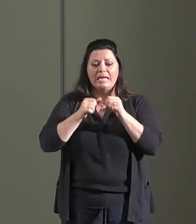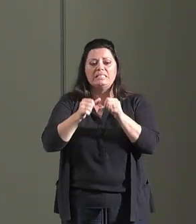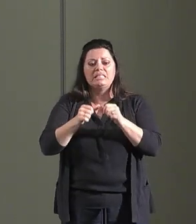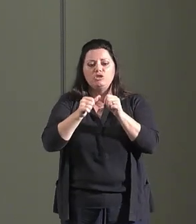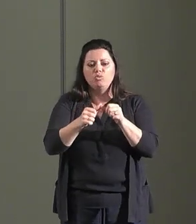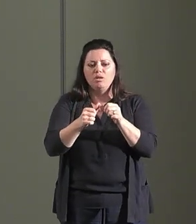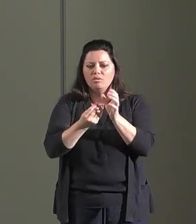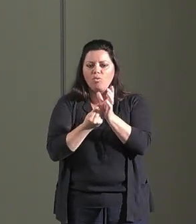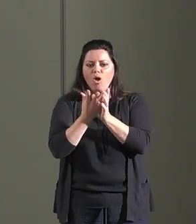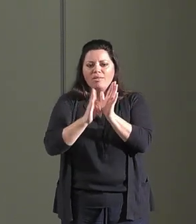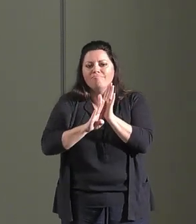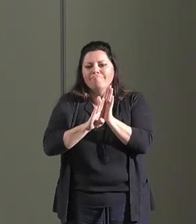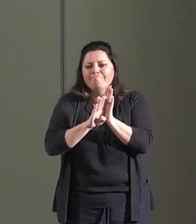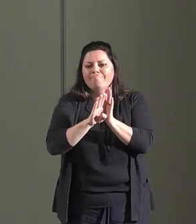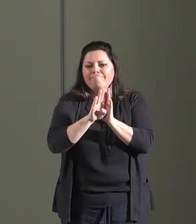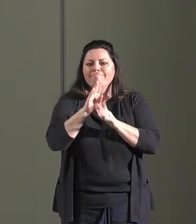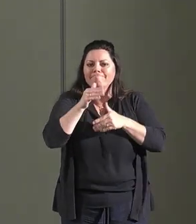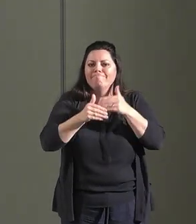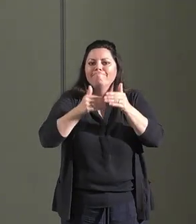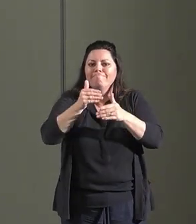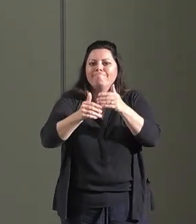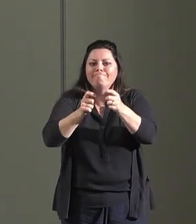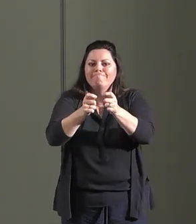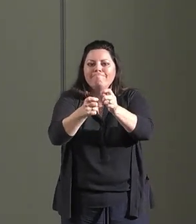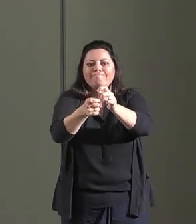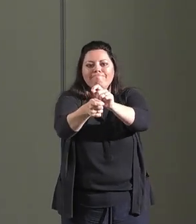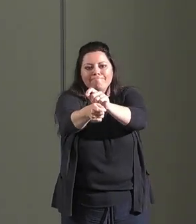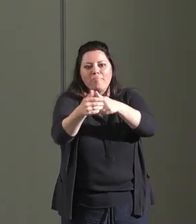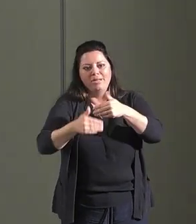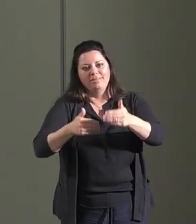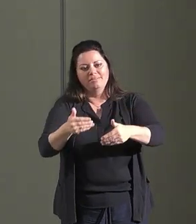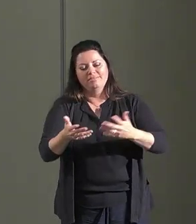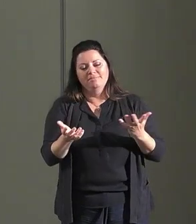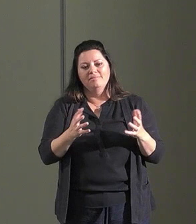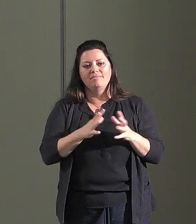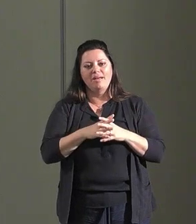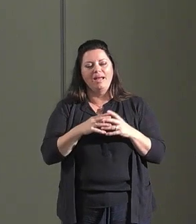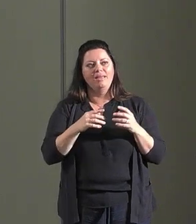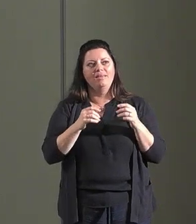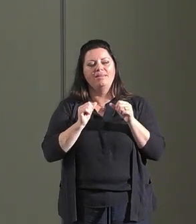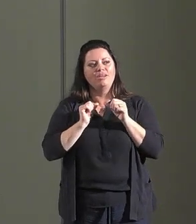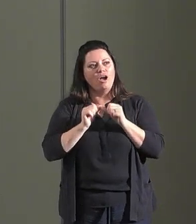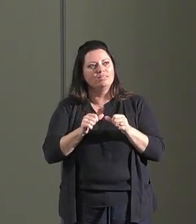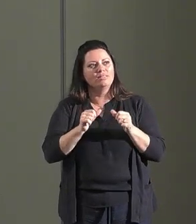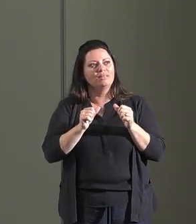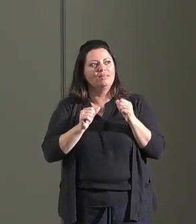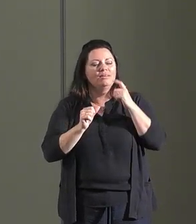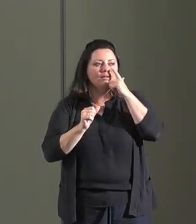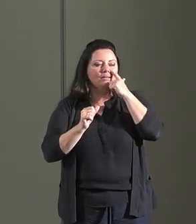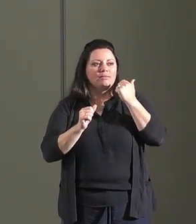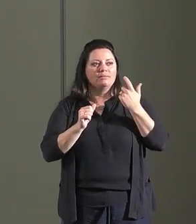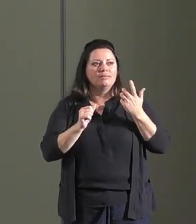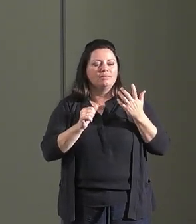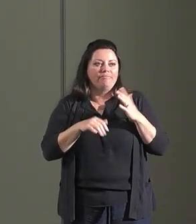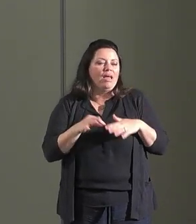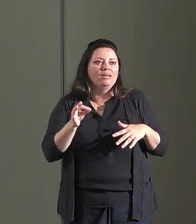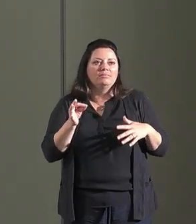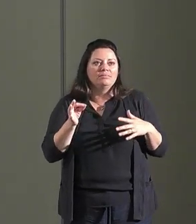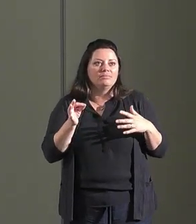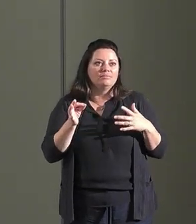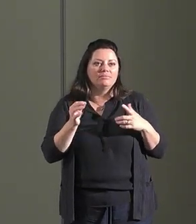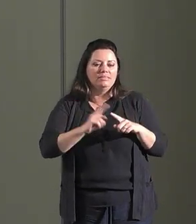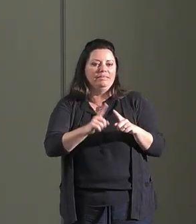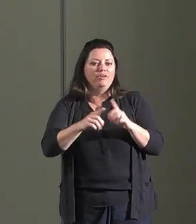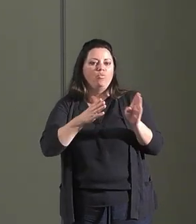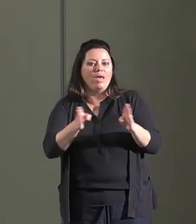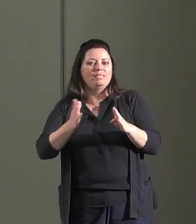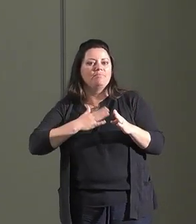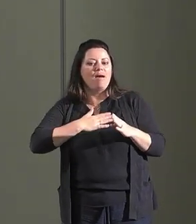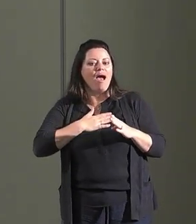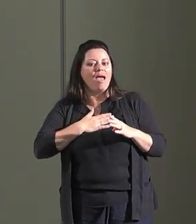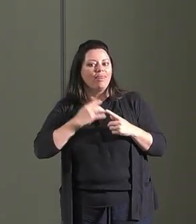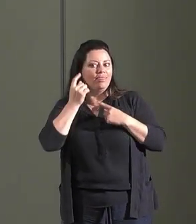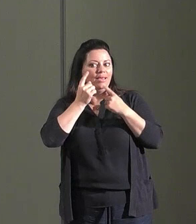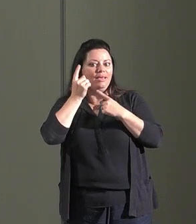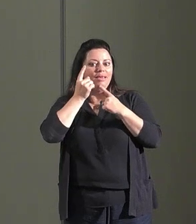process I'm constantly finding kind of -- ways in which my thinking about something is limited